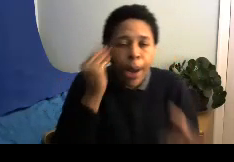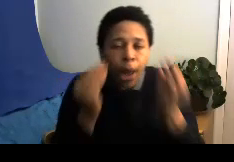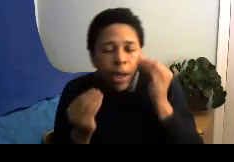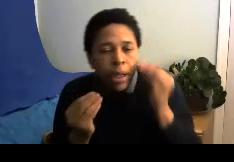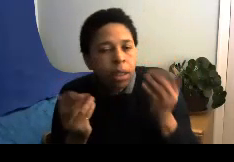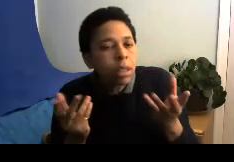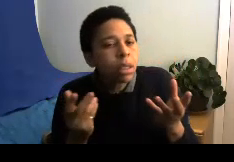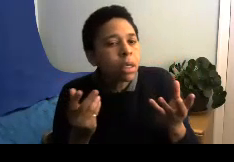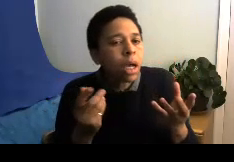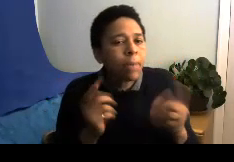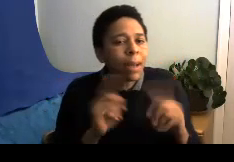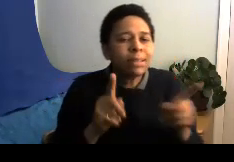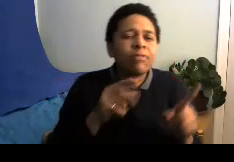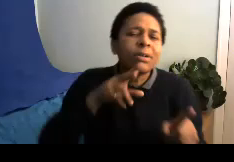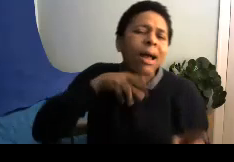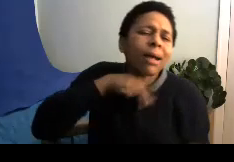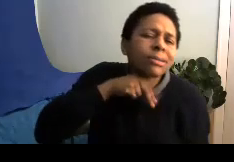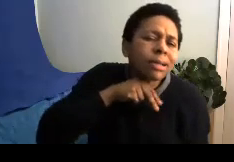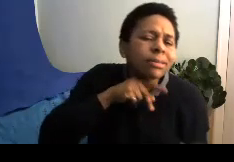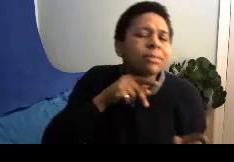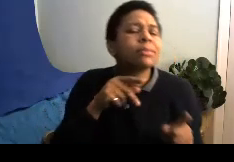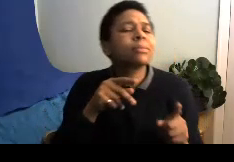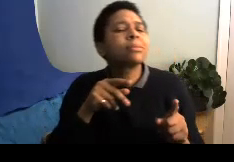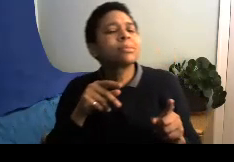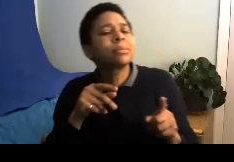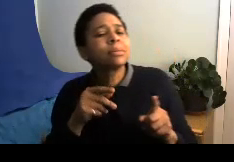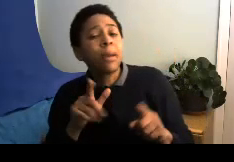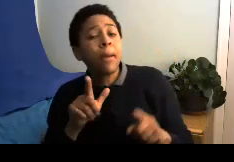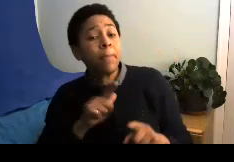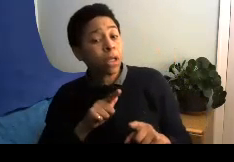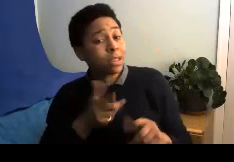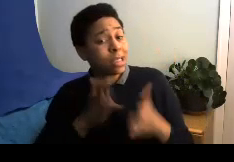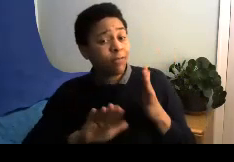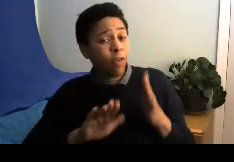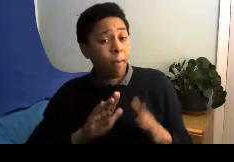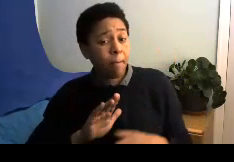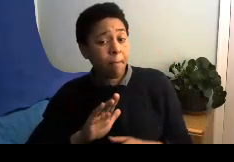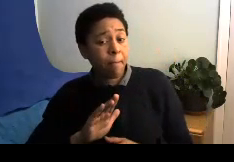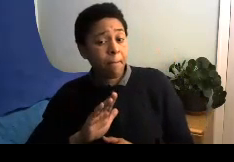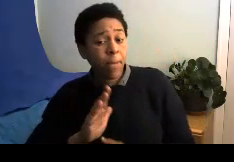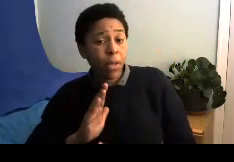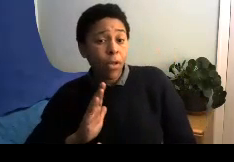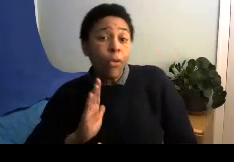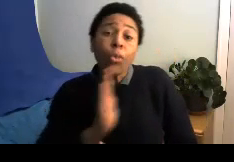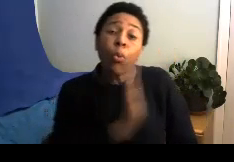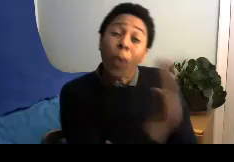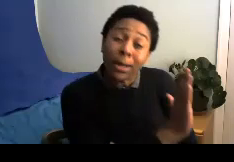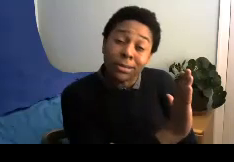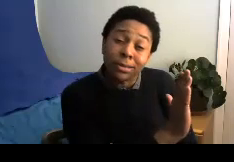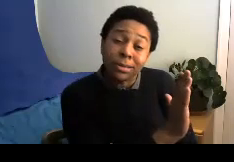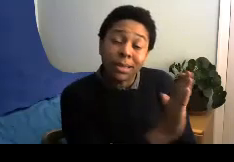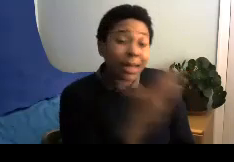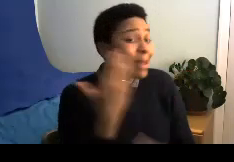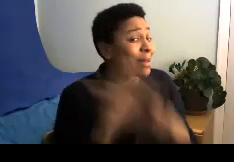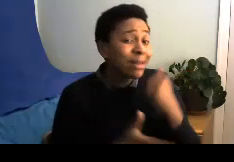different accents. You know, coming from the West Midlands, coming from the Black Country, he would have never heard French